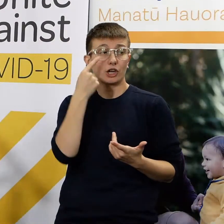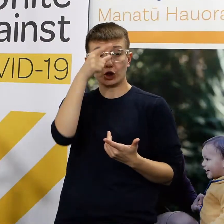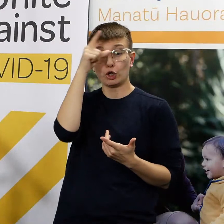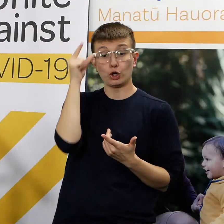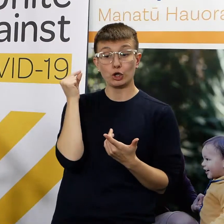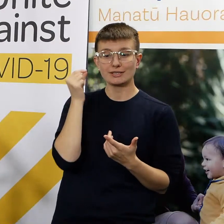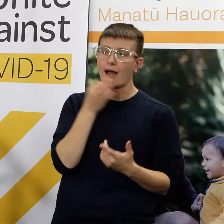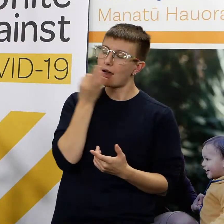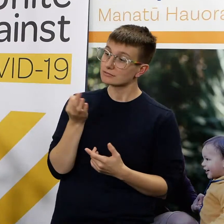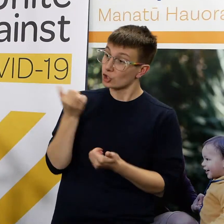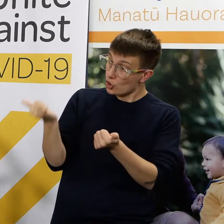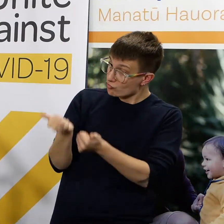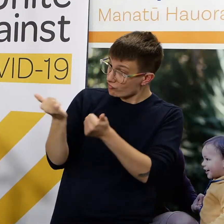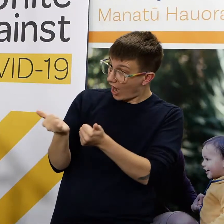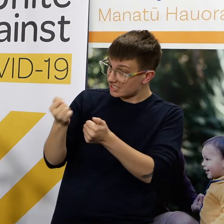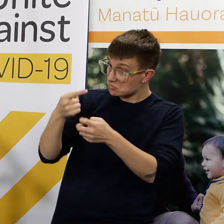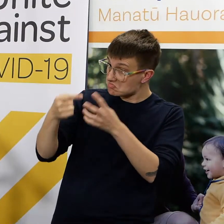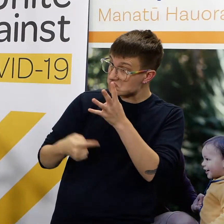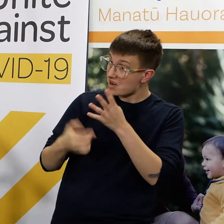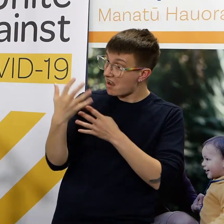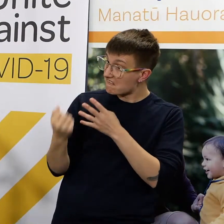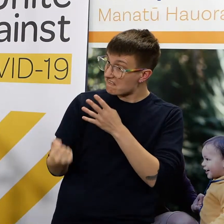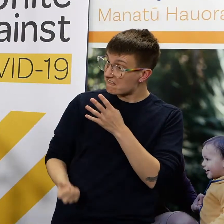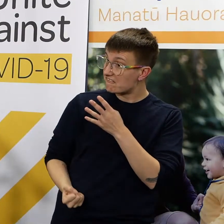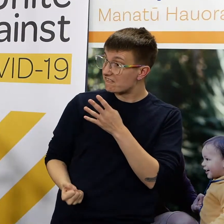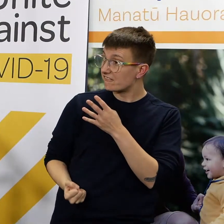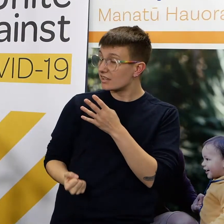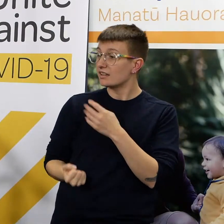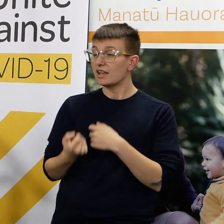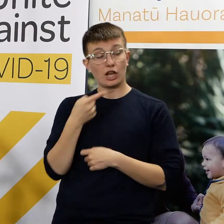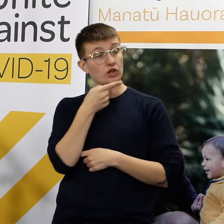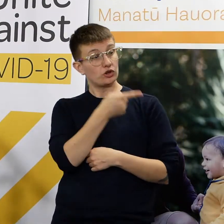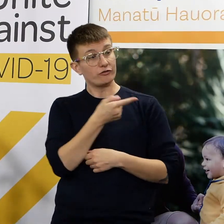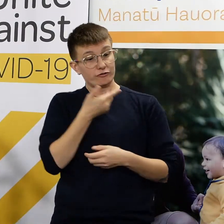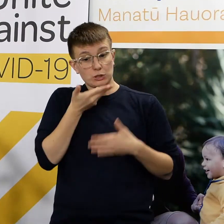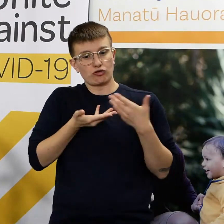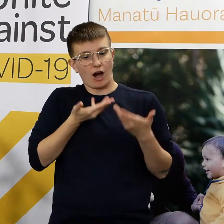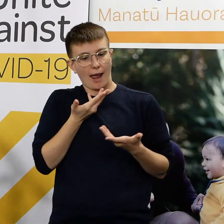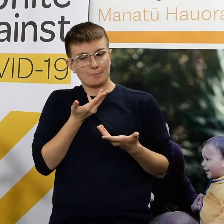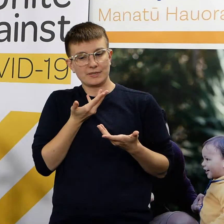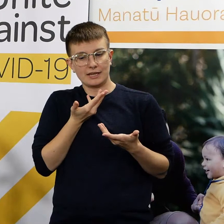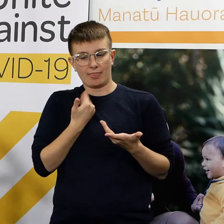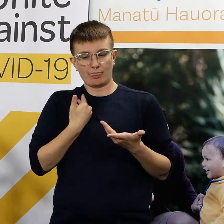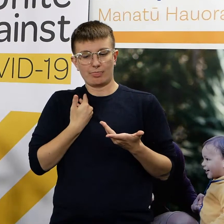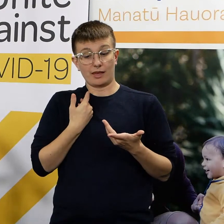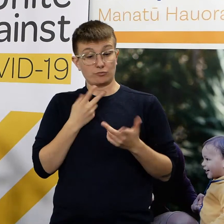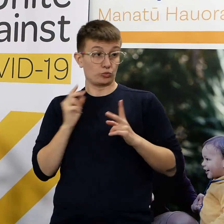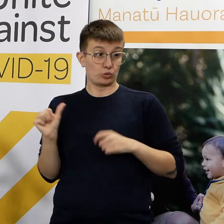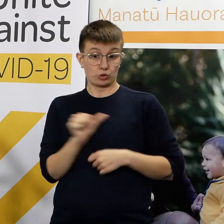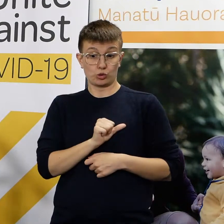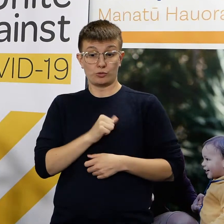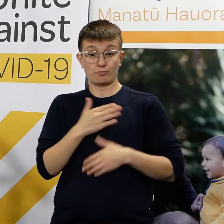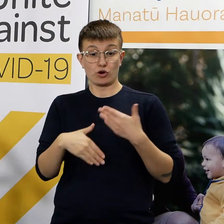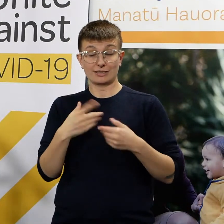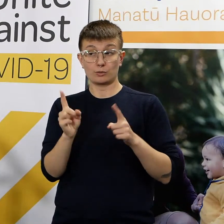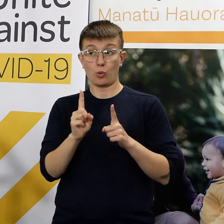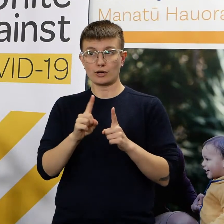And as you've just described actually the protocol is to go through each individual symptom and ask. And it may well have been that they